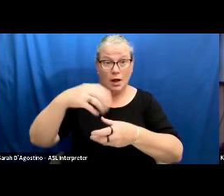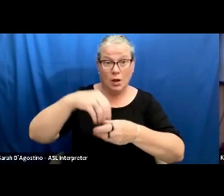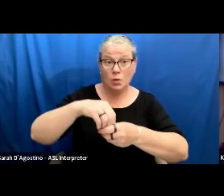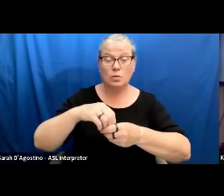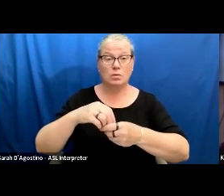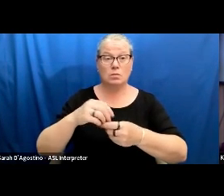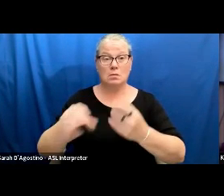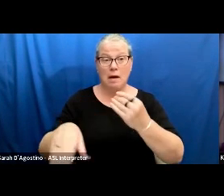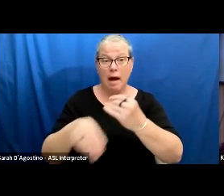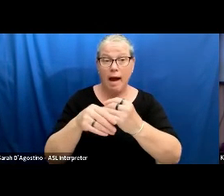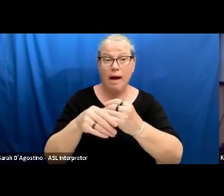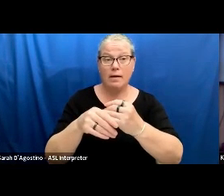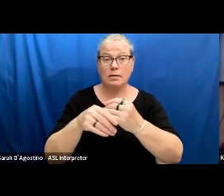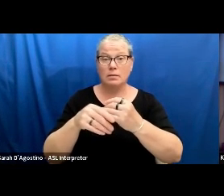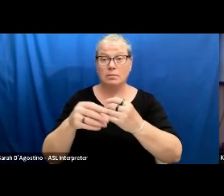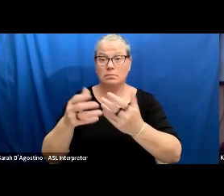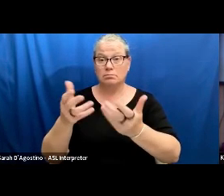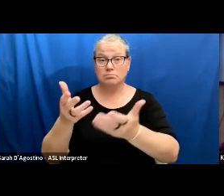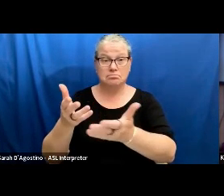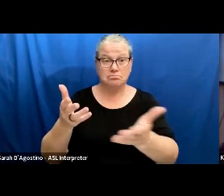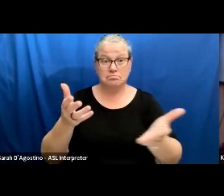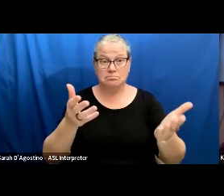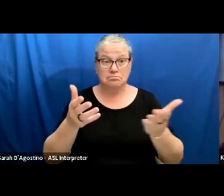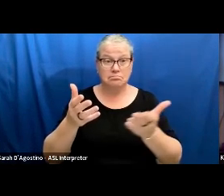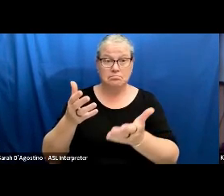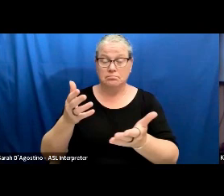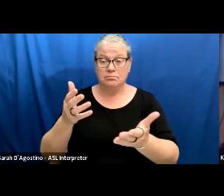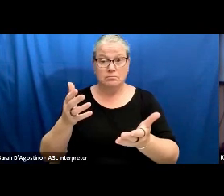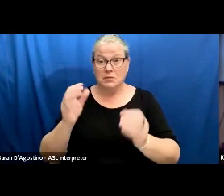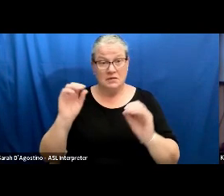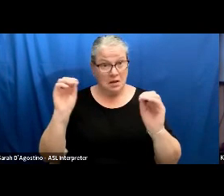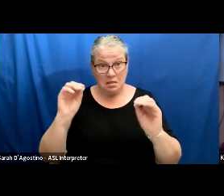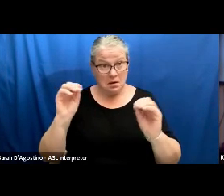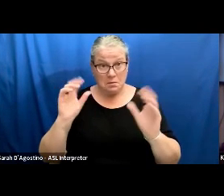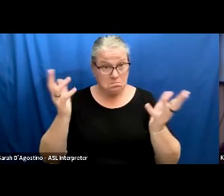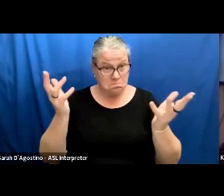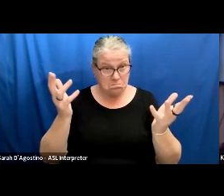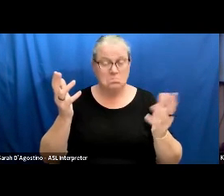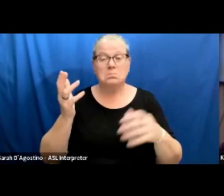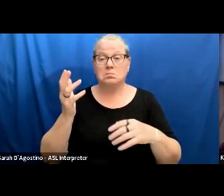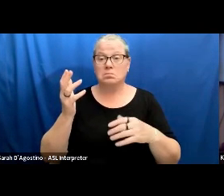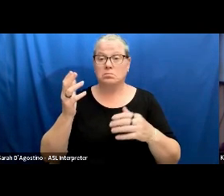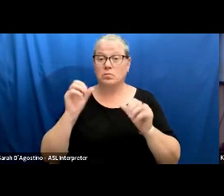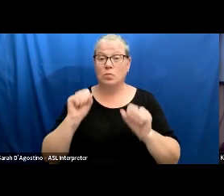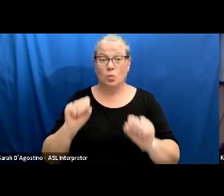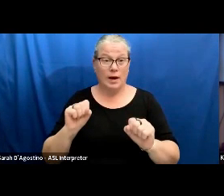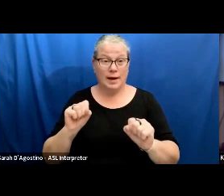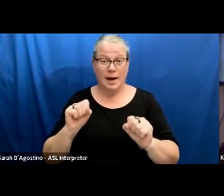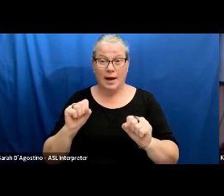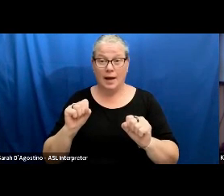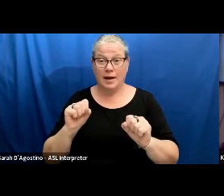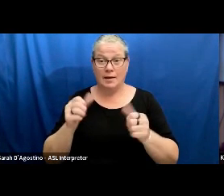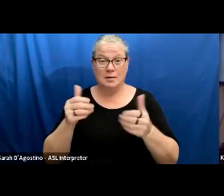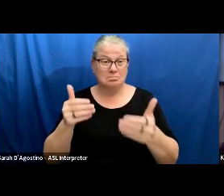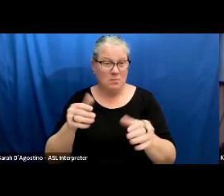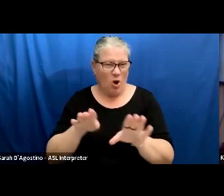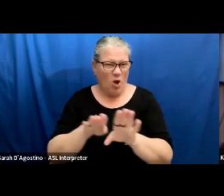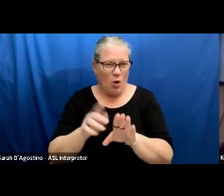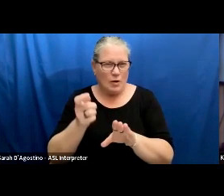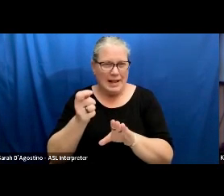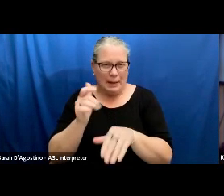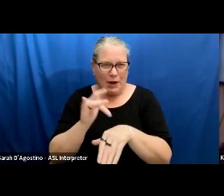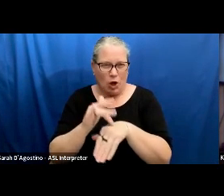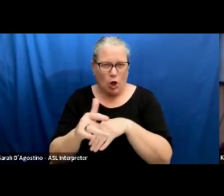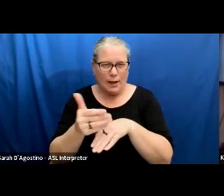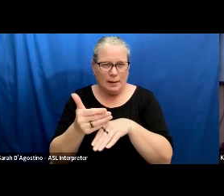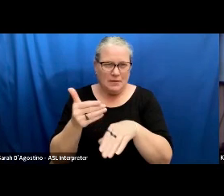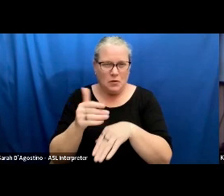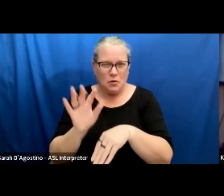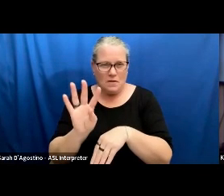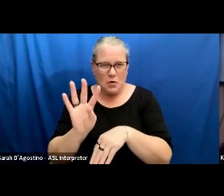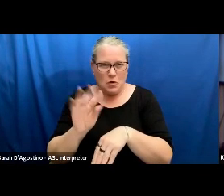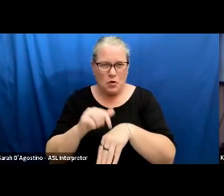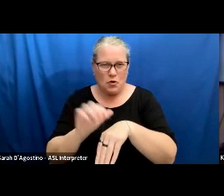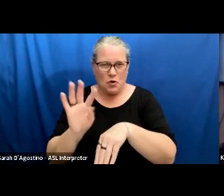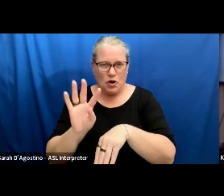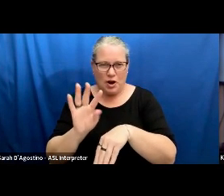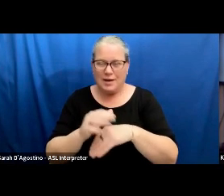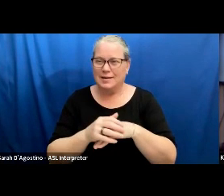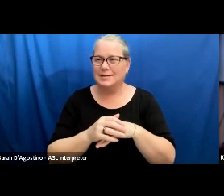to add and if not then we can perhaps end a little bit before four please know that if you do have